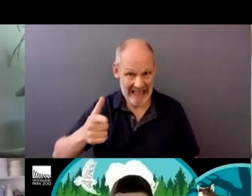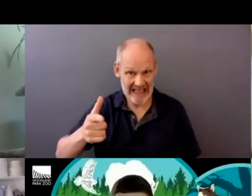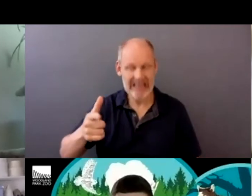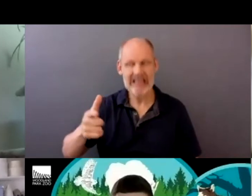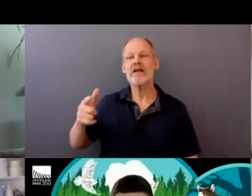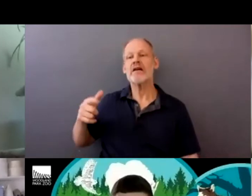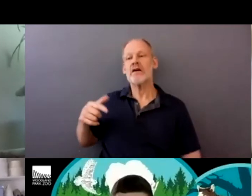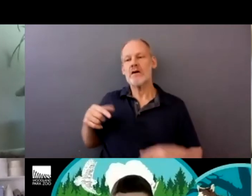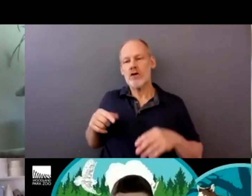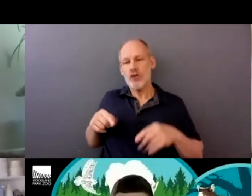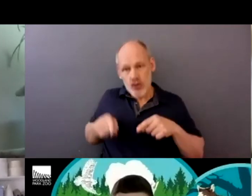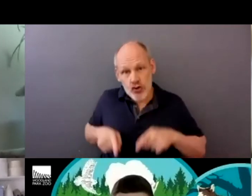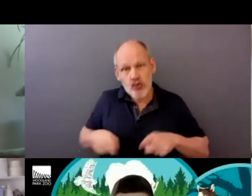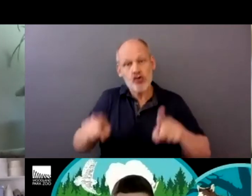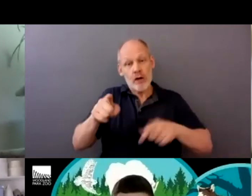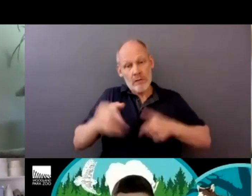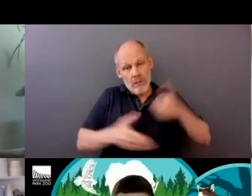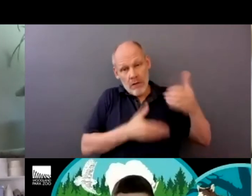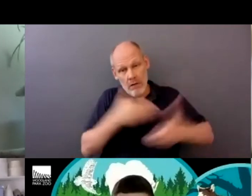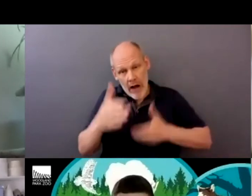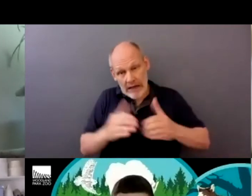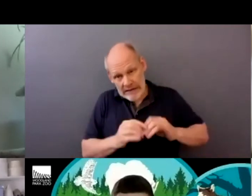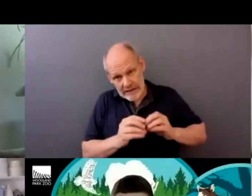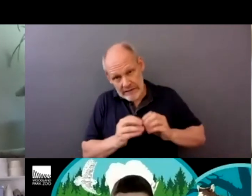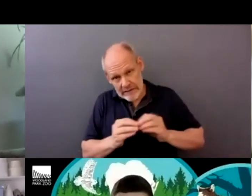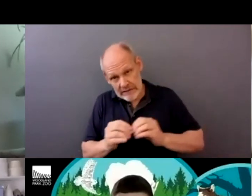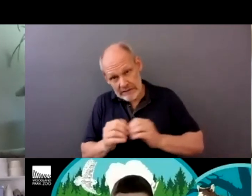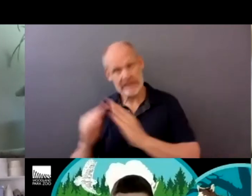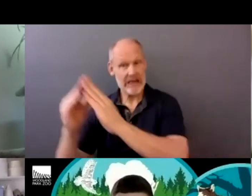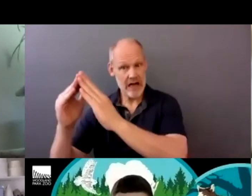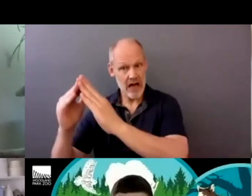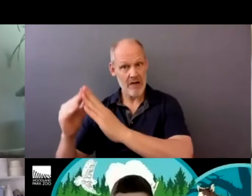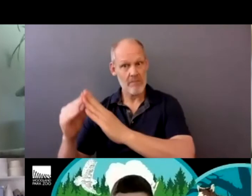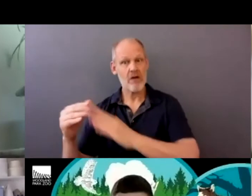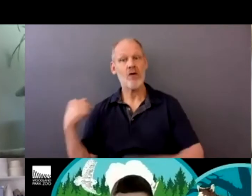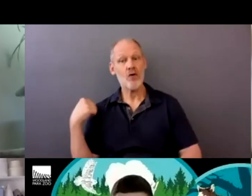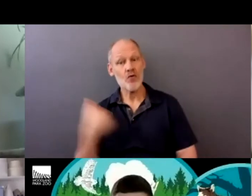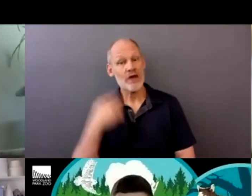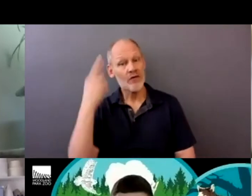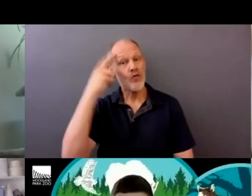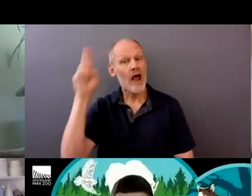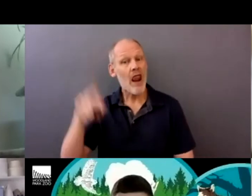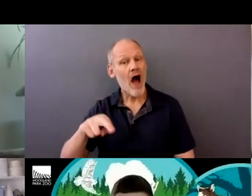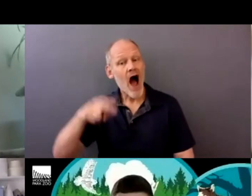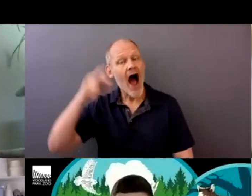would work well with virtual settings with live artwork discussions. We've learned that